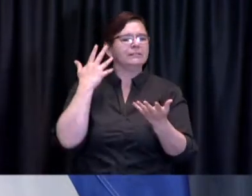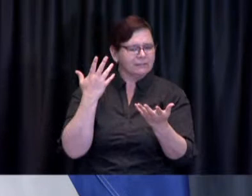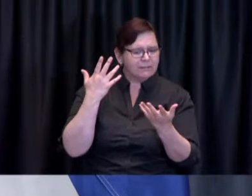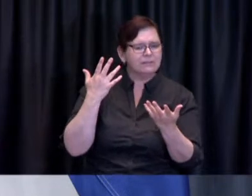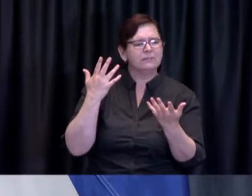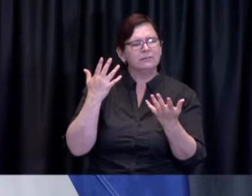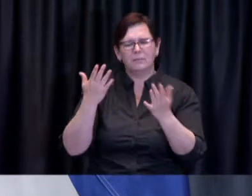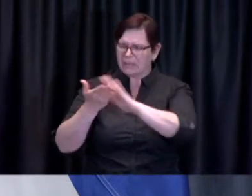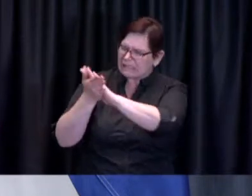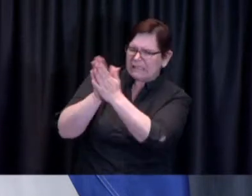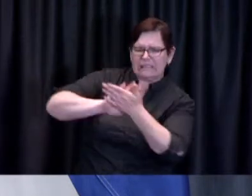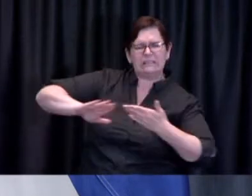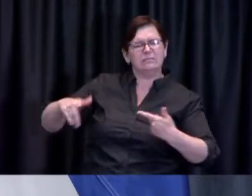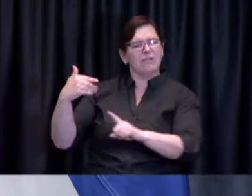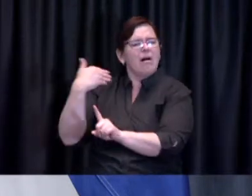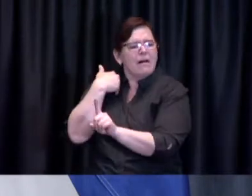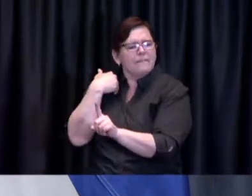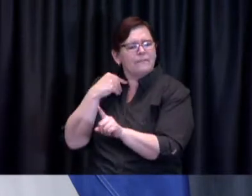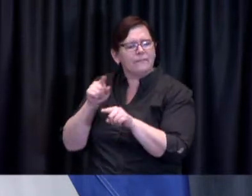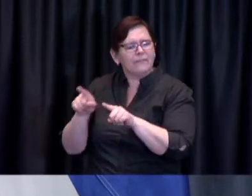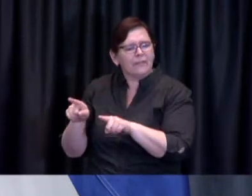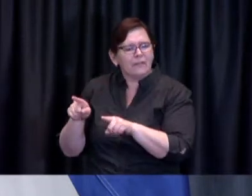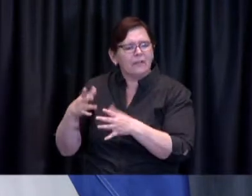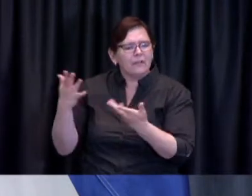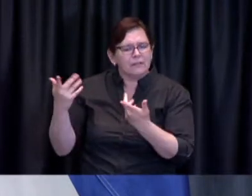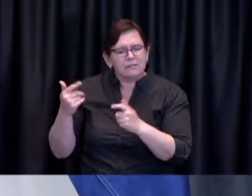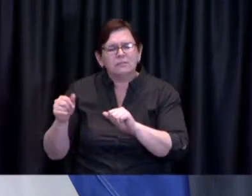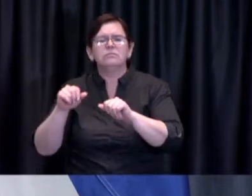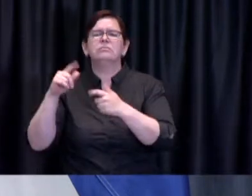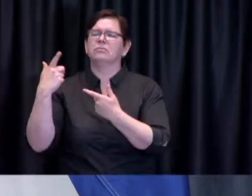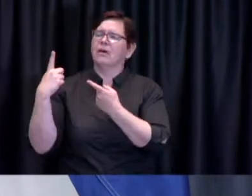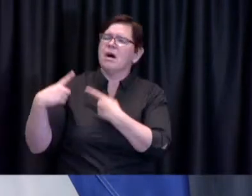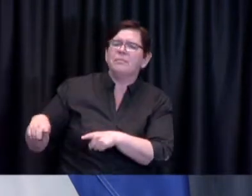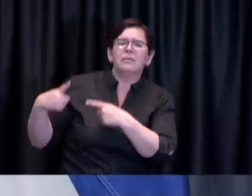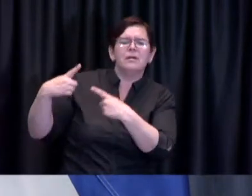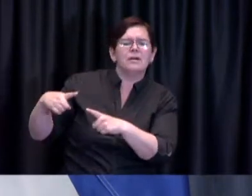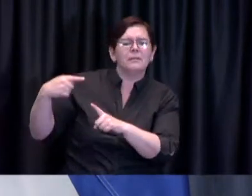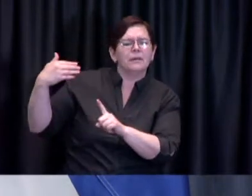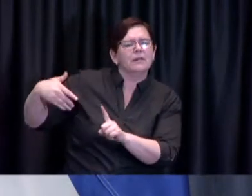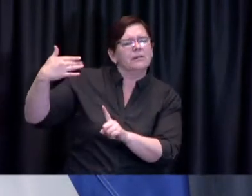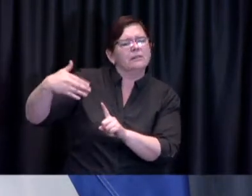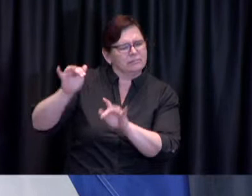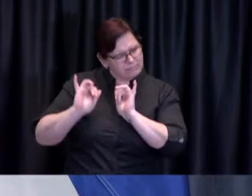as has been the case with many other protests during the entirety of the pandemic that is the